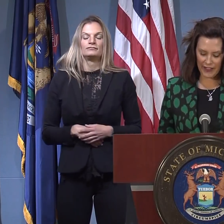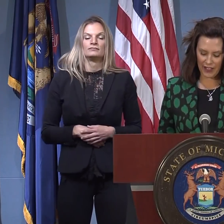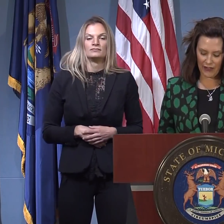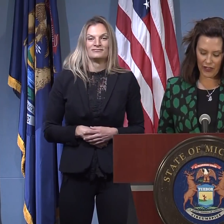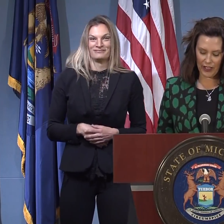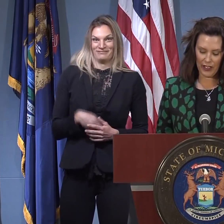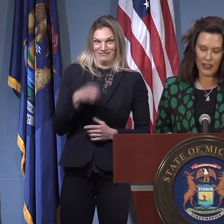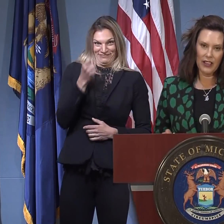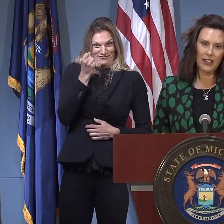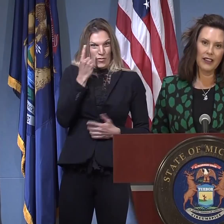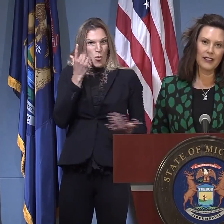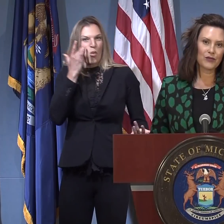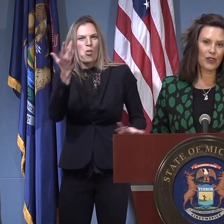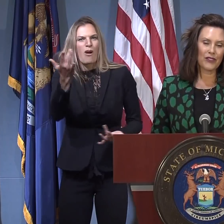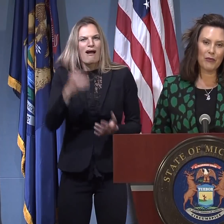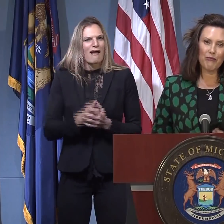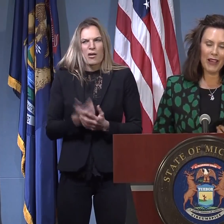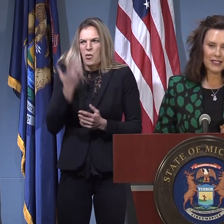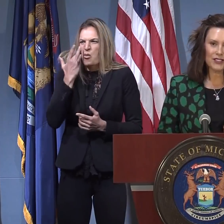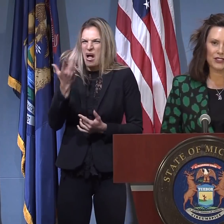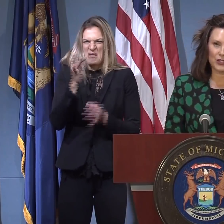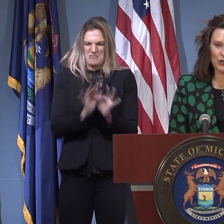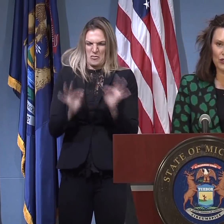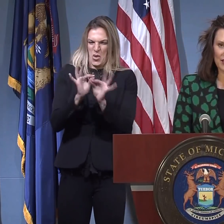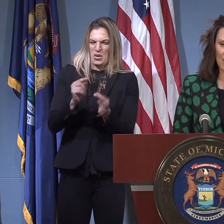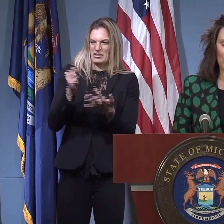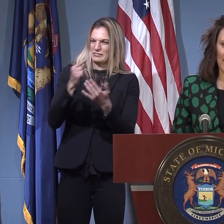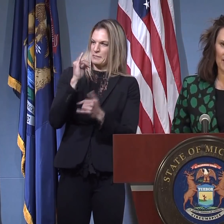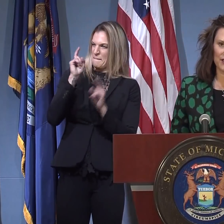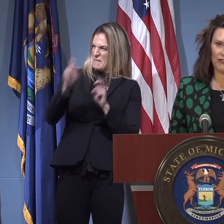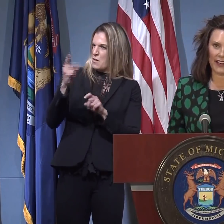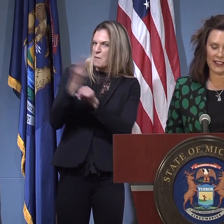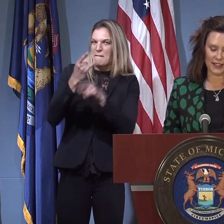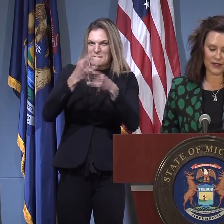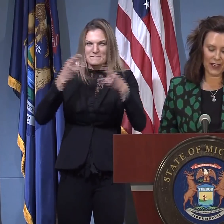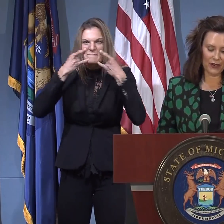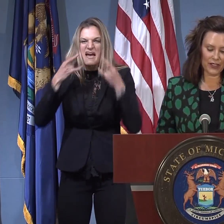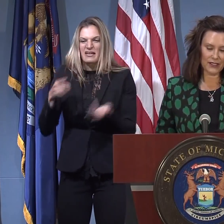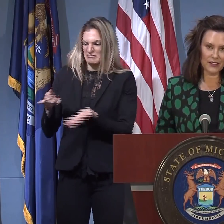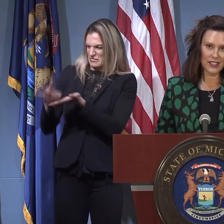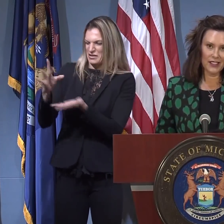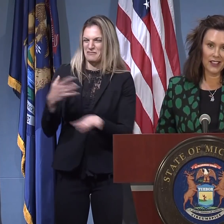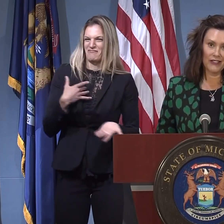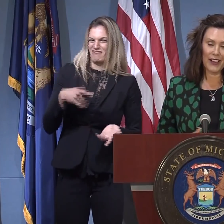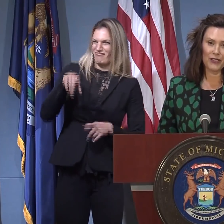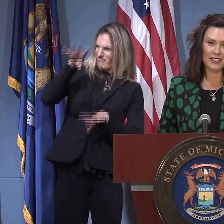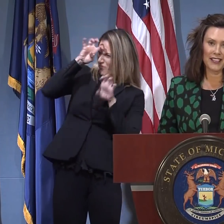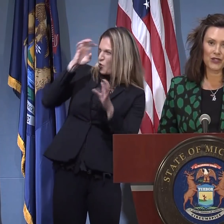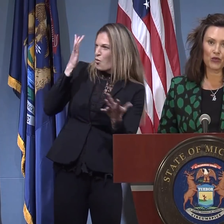EXCEPTIONS, BECAUSE WE KNOW THIS -- CASH THIS WEARING A MASK, A SIMPLE ACT OF A FACE COVERING IS ONE OF THE BEST